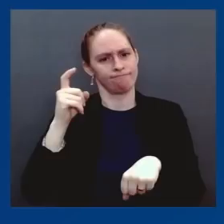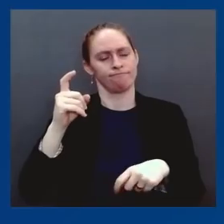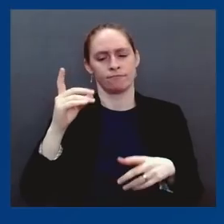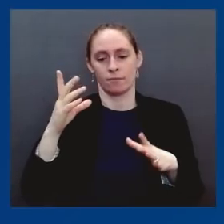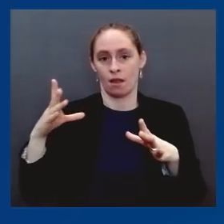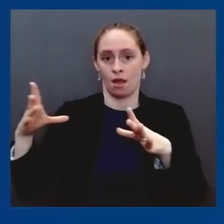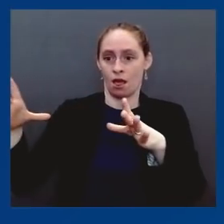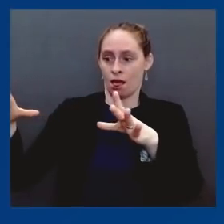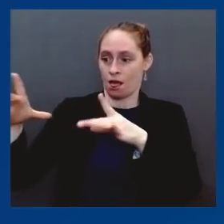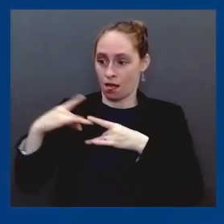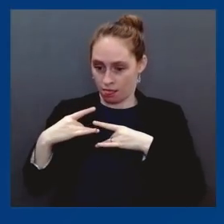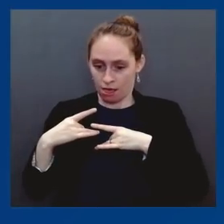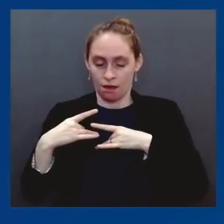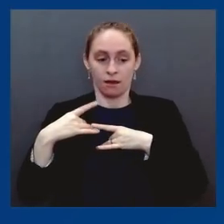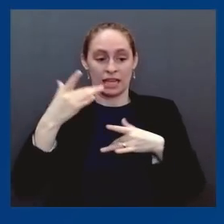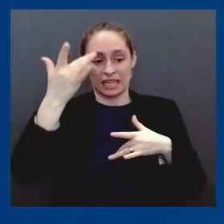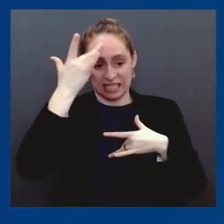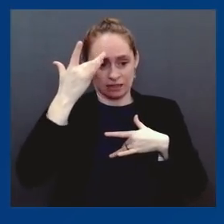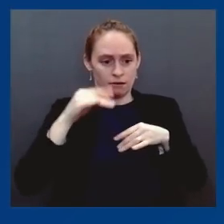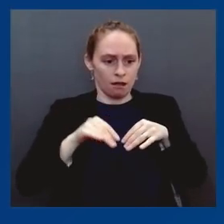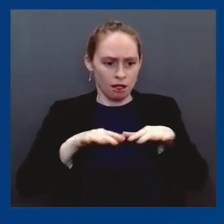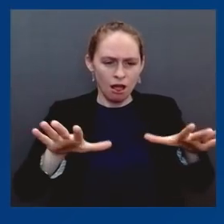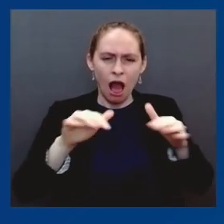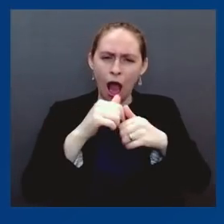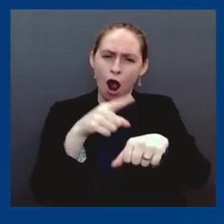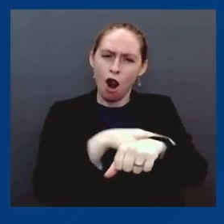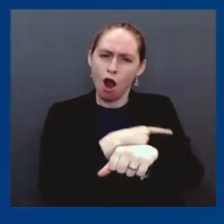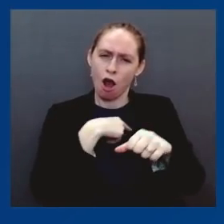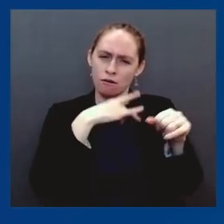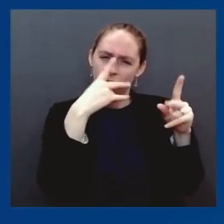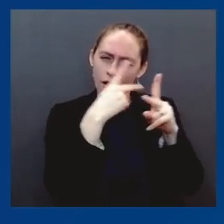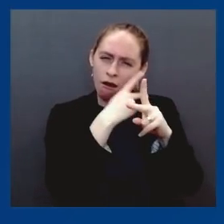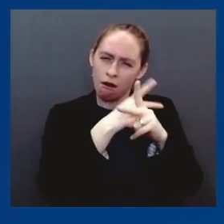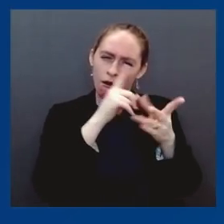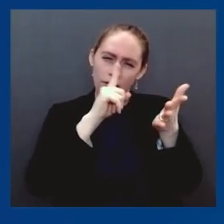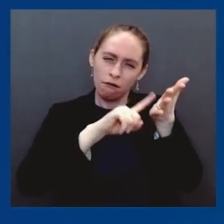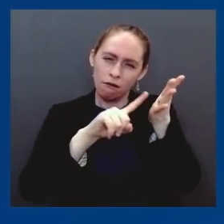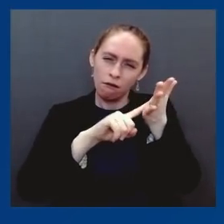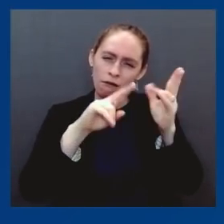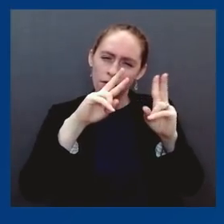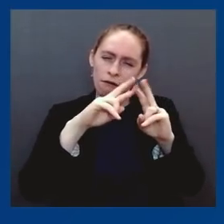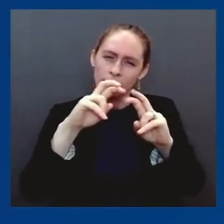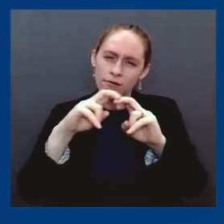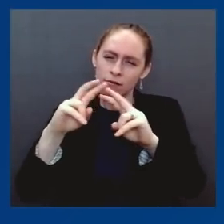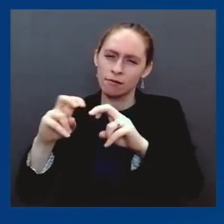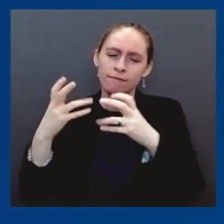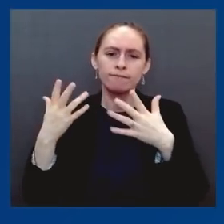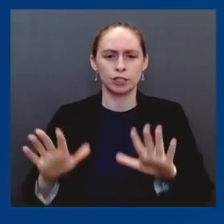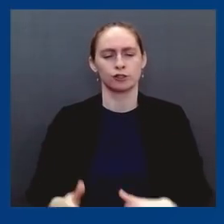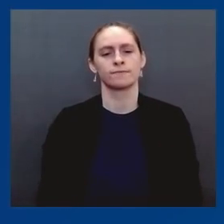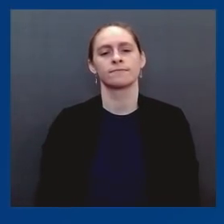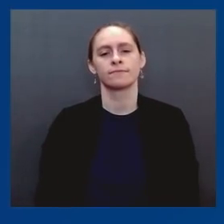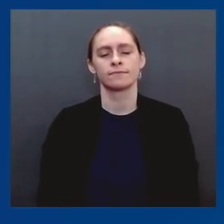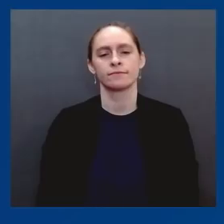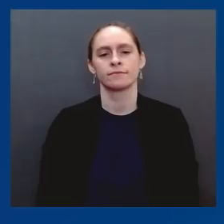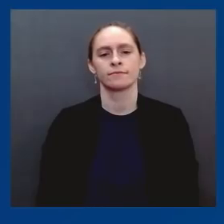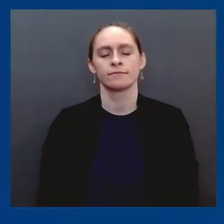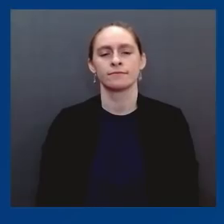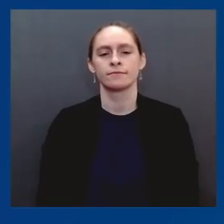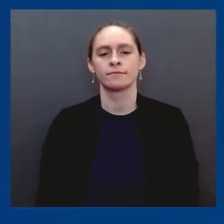people are most infectious in the one to two days before symptoms develop and the two to three days after. After five days,